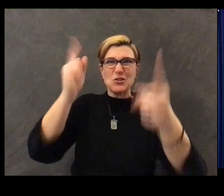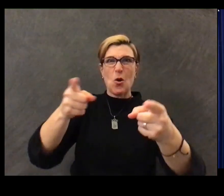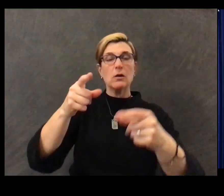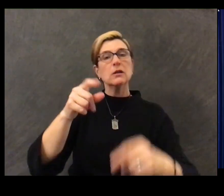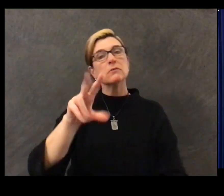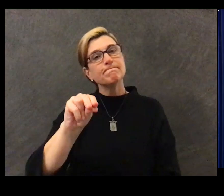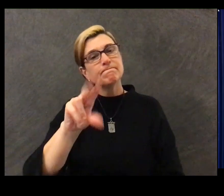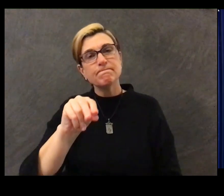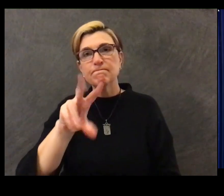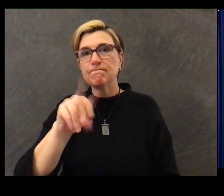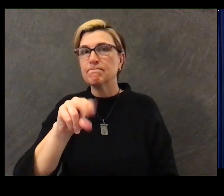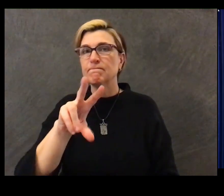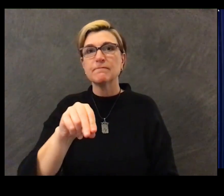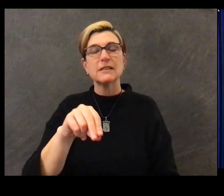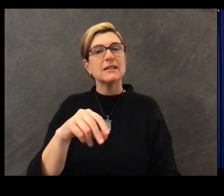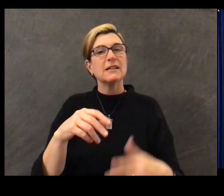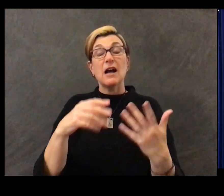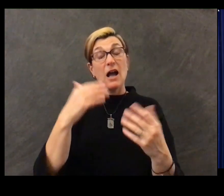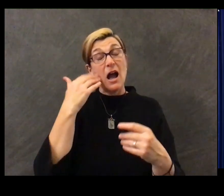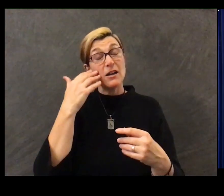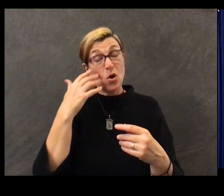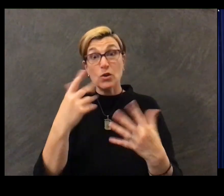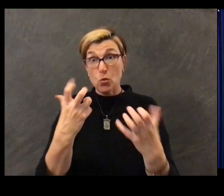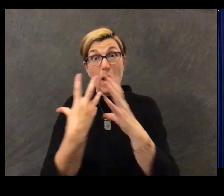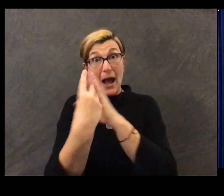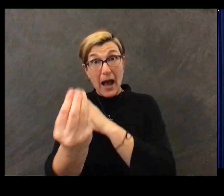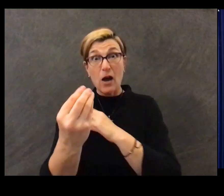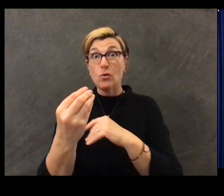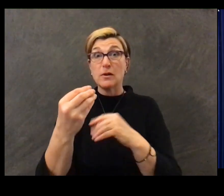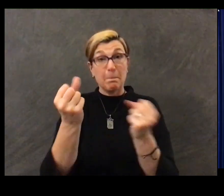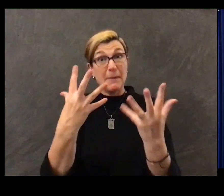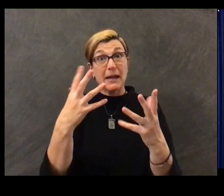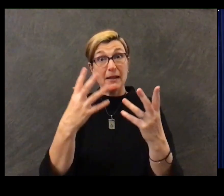economic and otherwise in this country because of that but again as I've